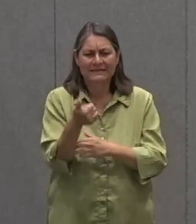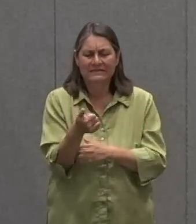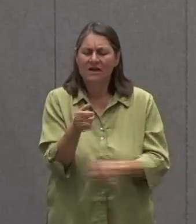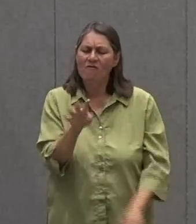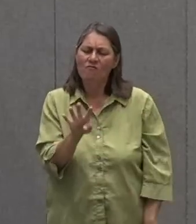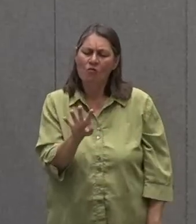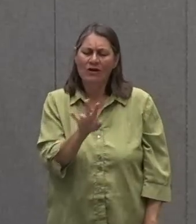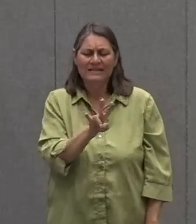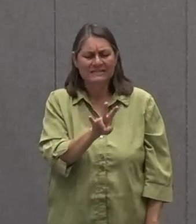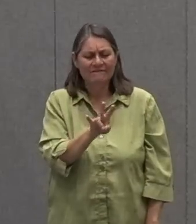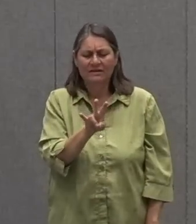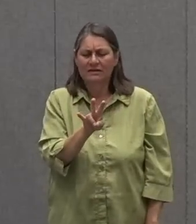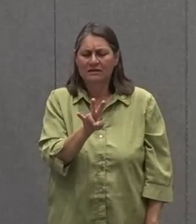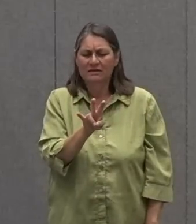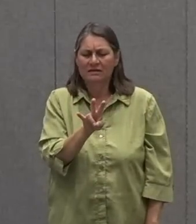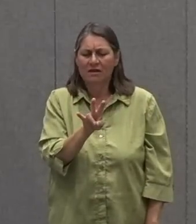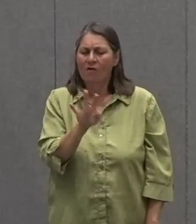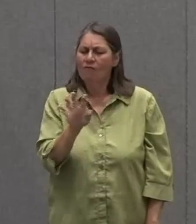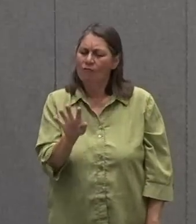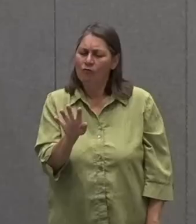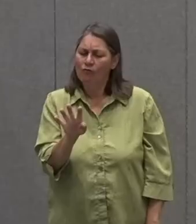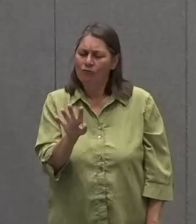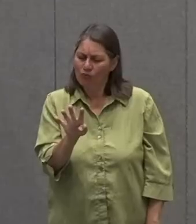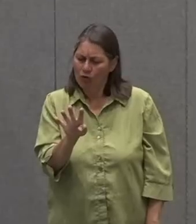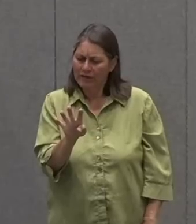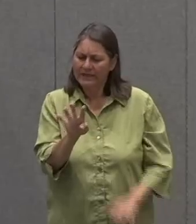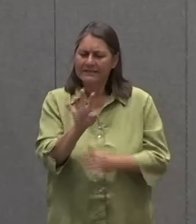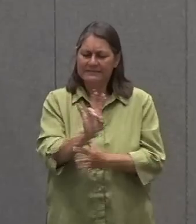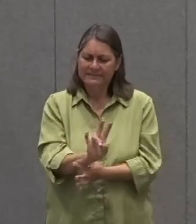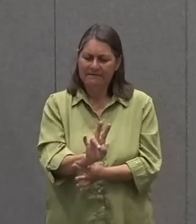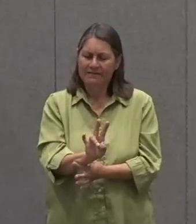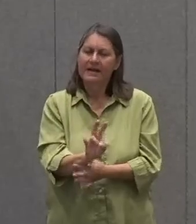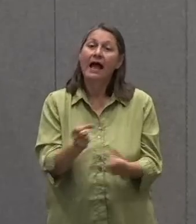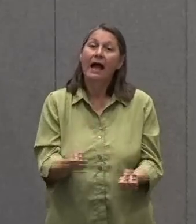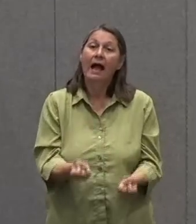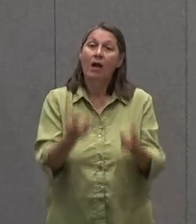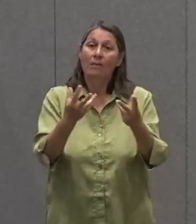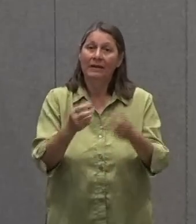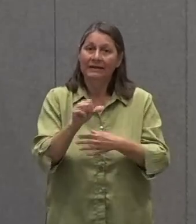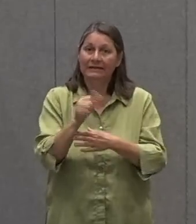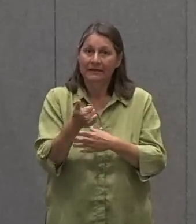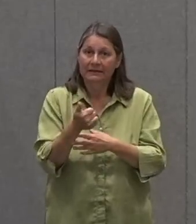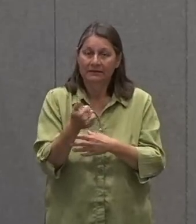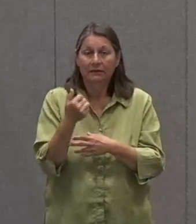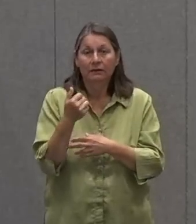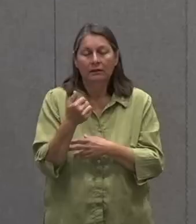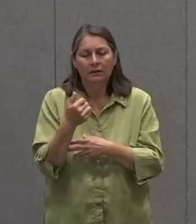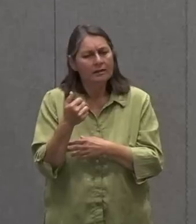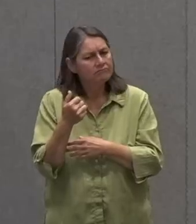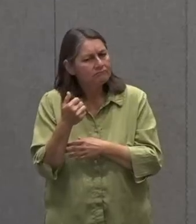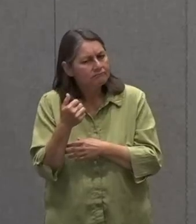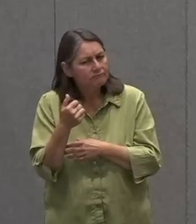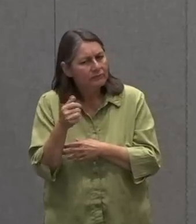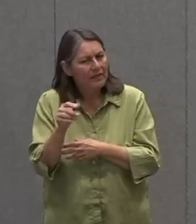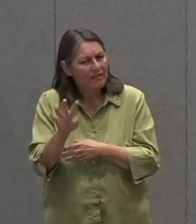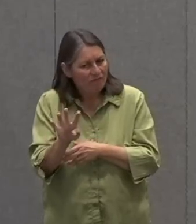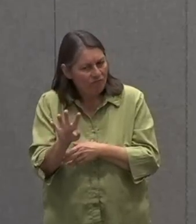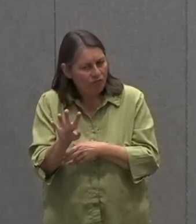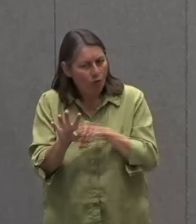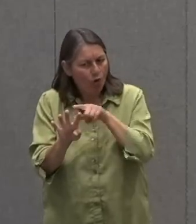when I'm saying that number 47? Well, if I'm looking at the four, and I know it's in that tens place,